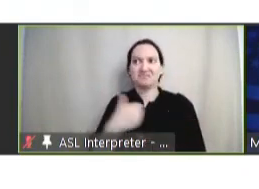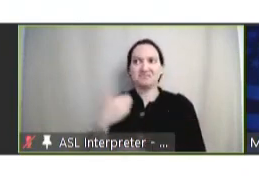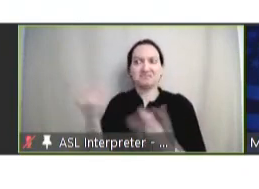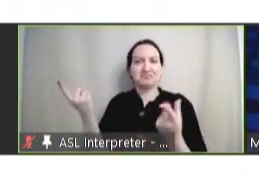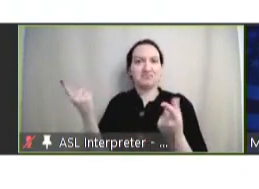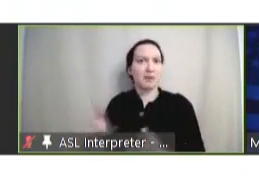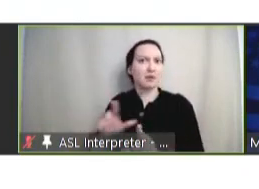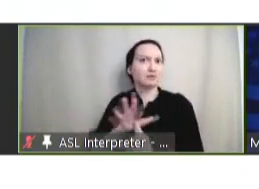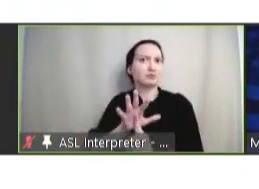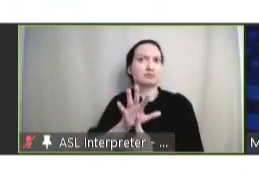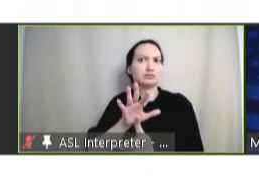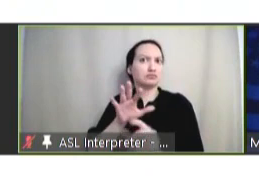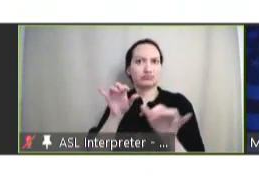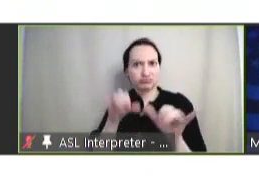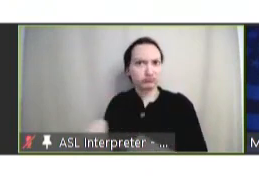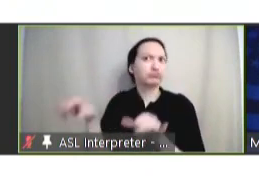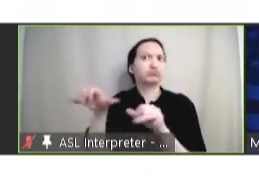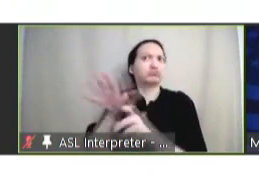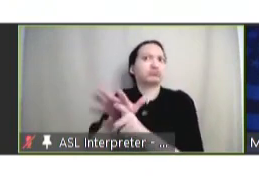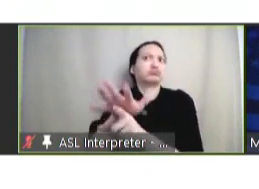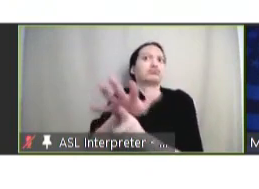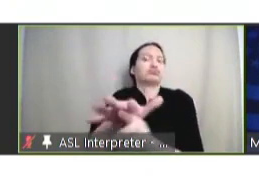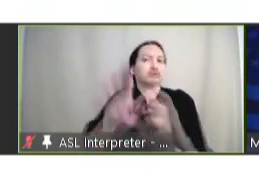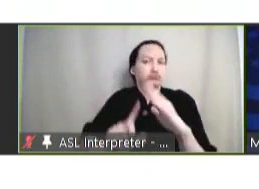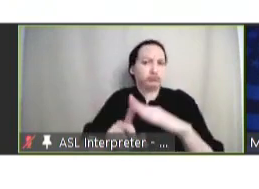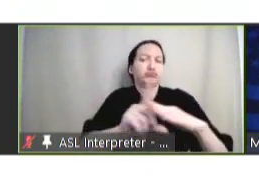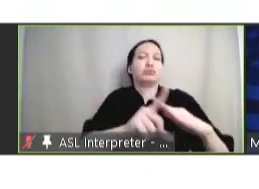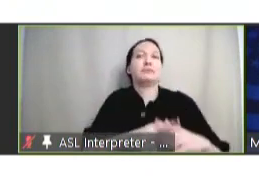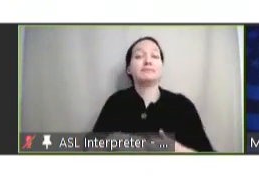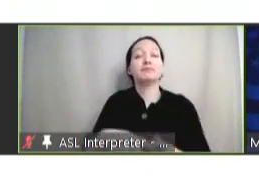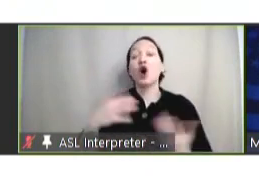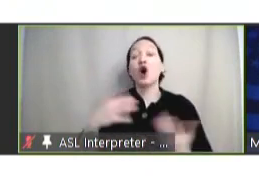very common and prevalent. And they've all been voluntary, for the most part, that I